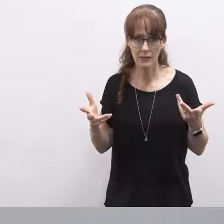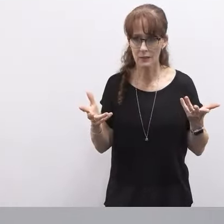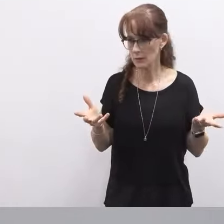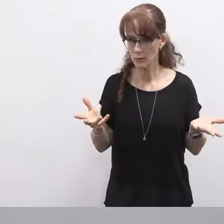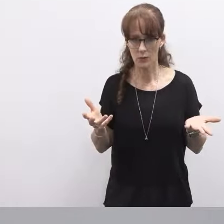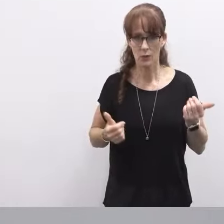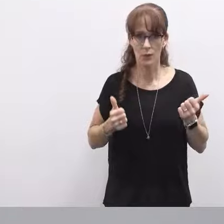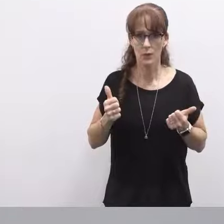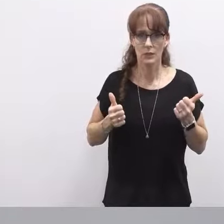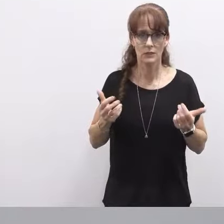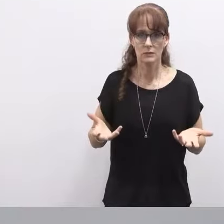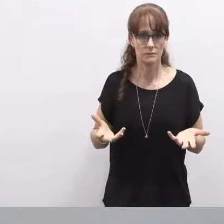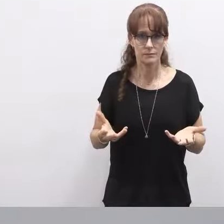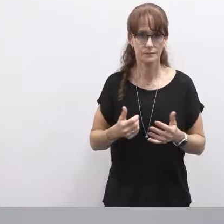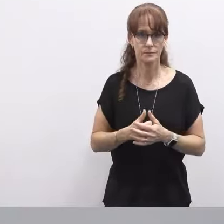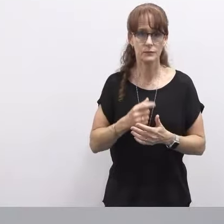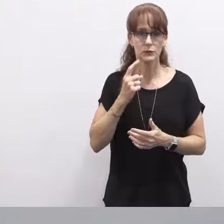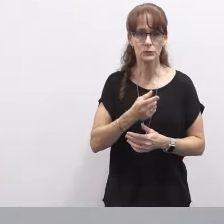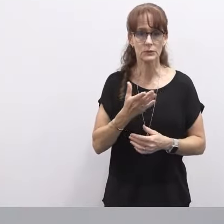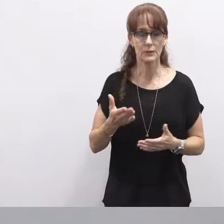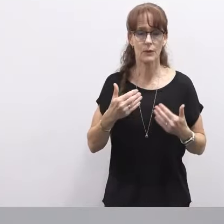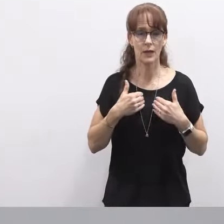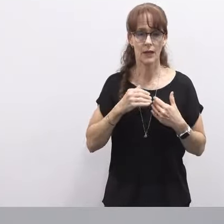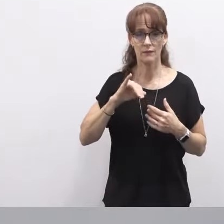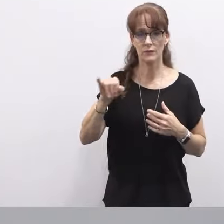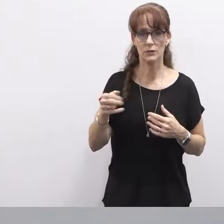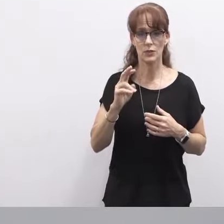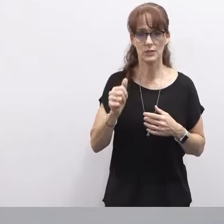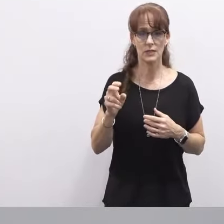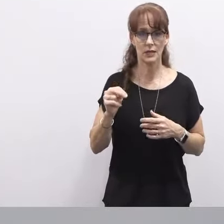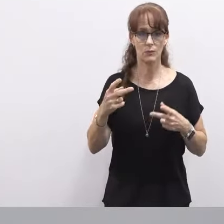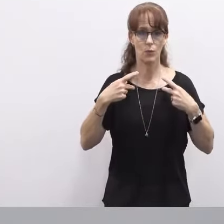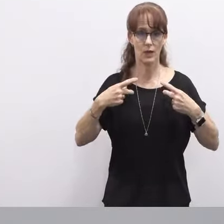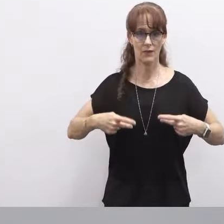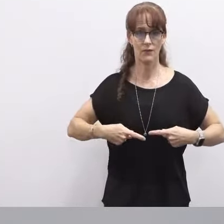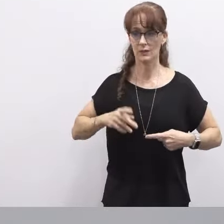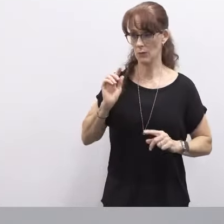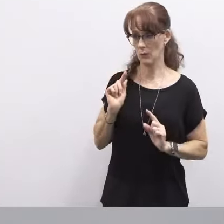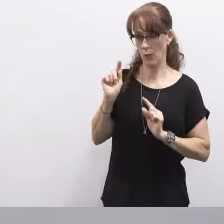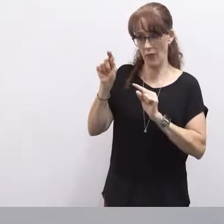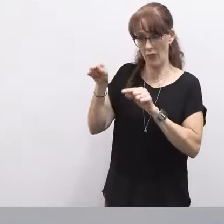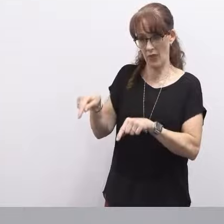So the one thing that we do have, Justin is if we know physically, we were at Cabrijo